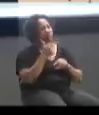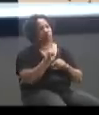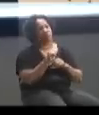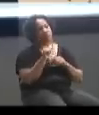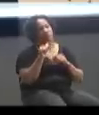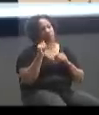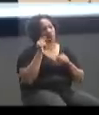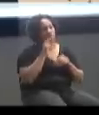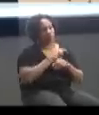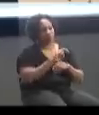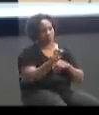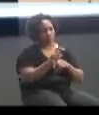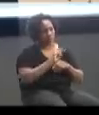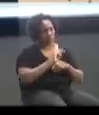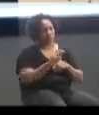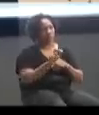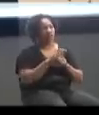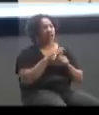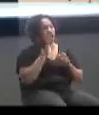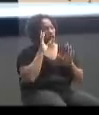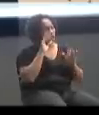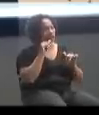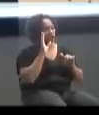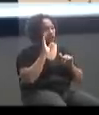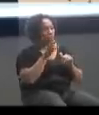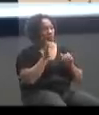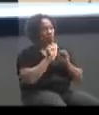THEM ON THE MTTP PROJECT, HOPEFULLY WE WILL BE WORKING